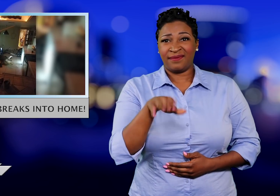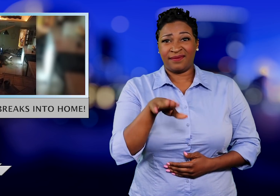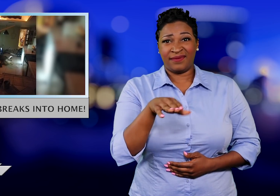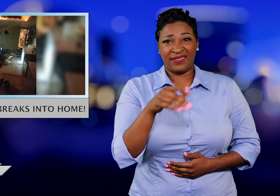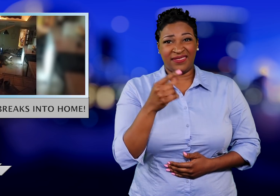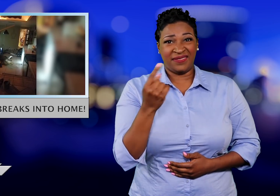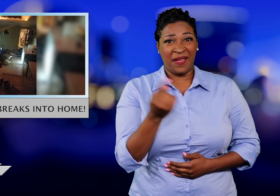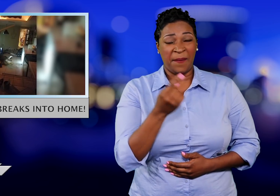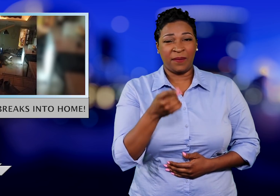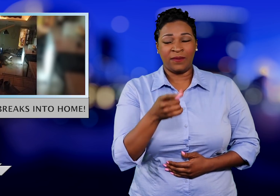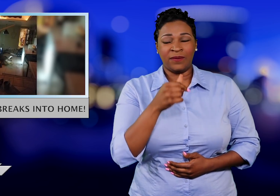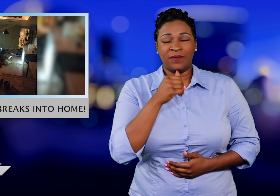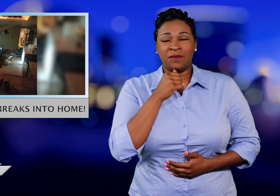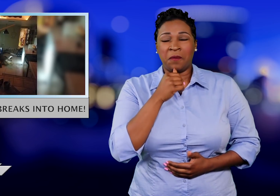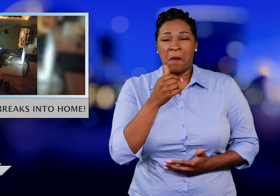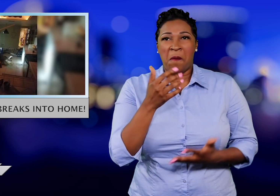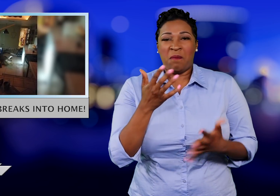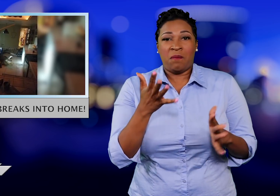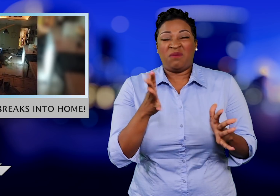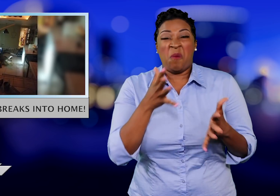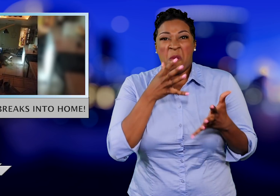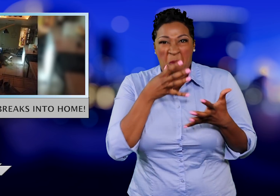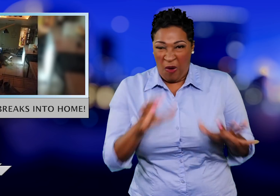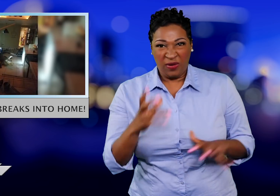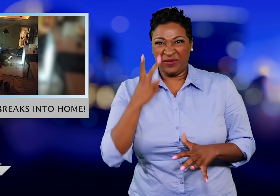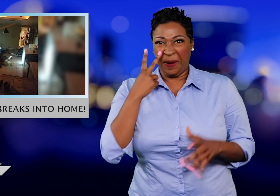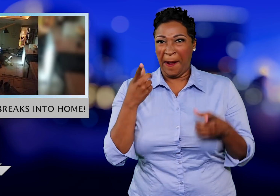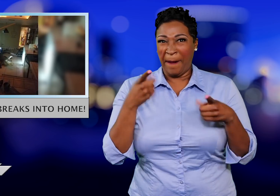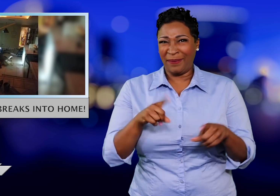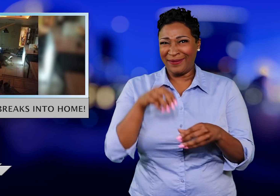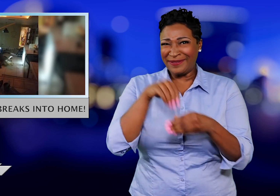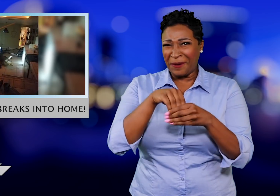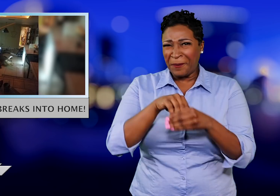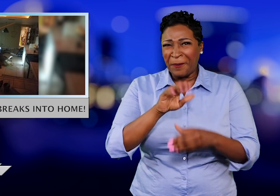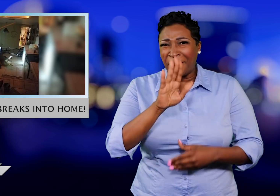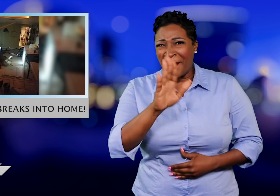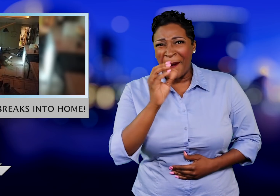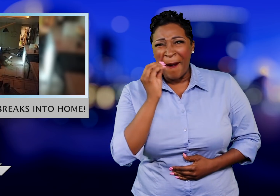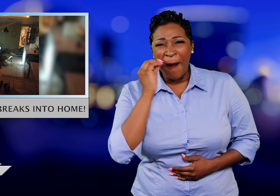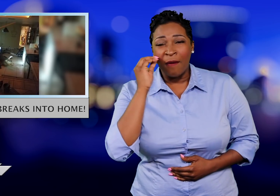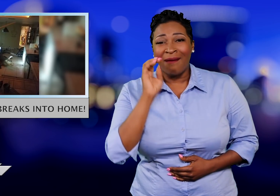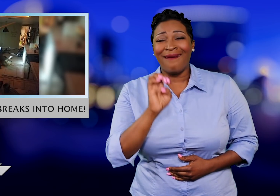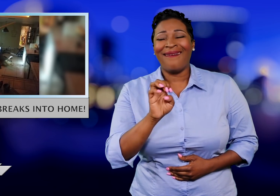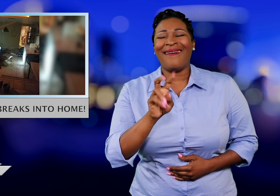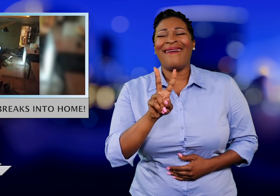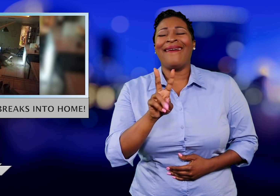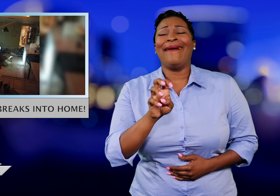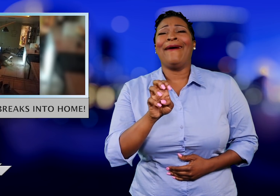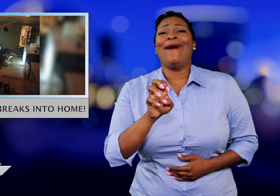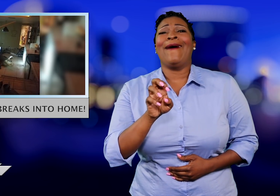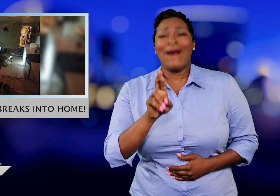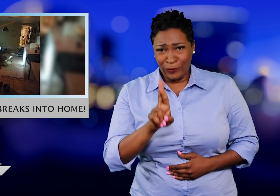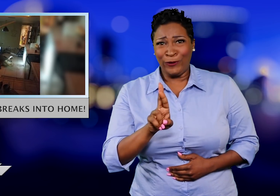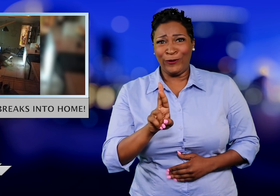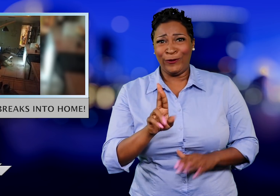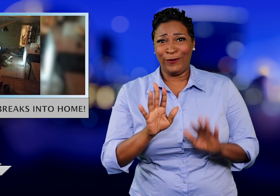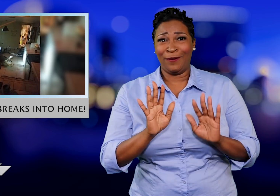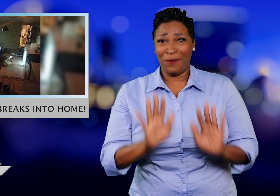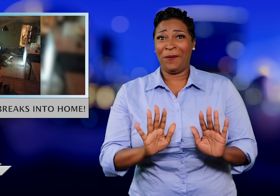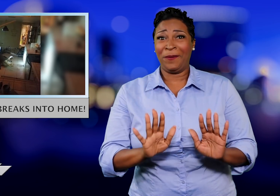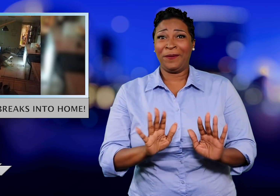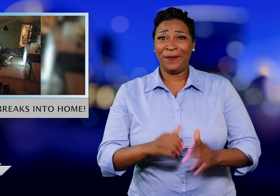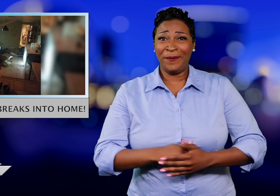Here's something you don't want to see inside your home ever!